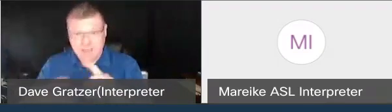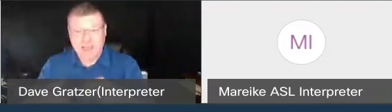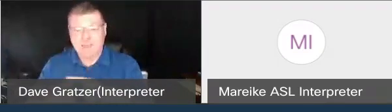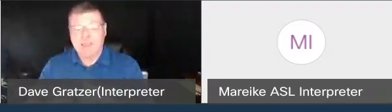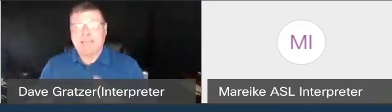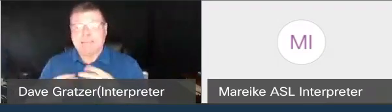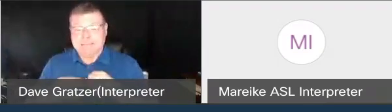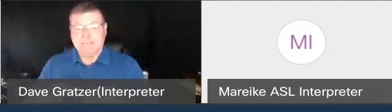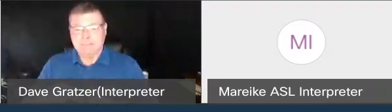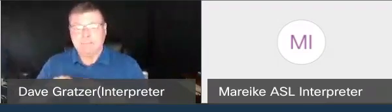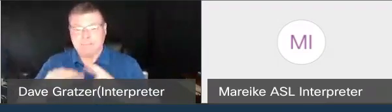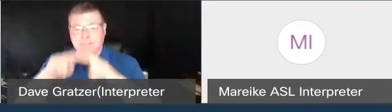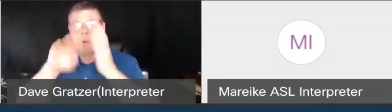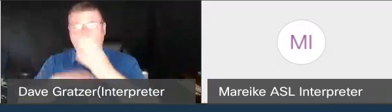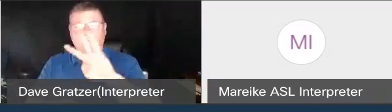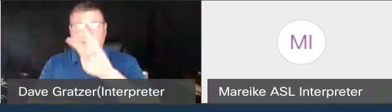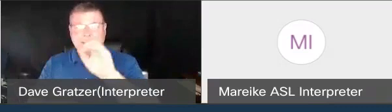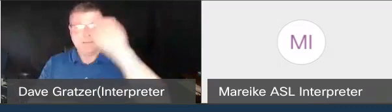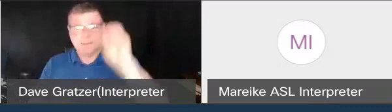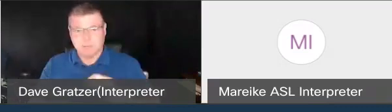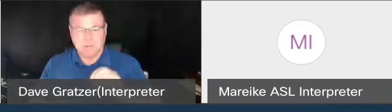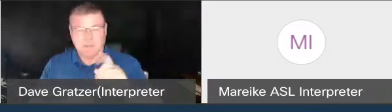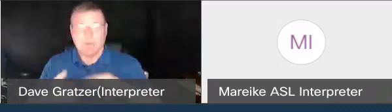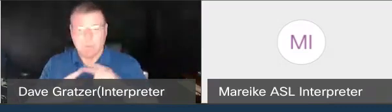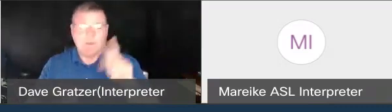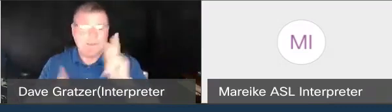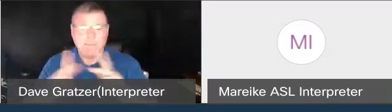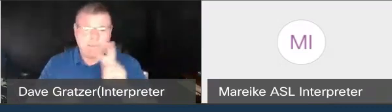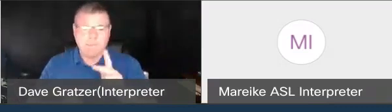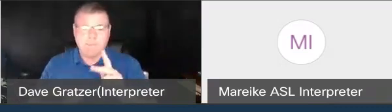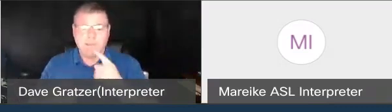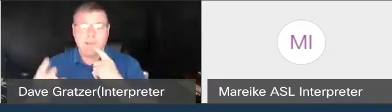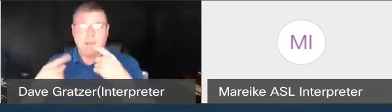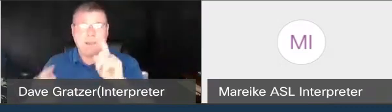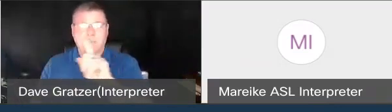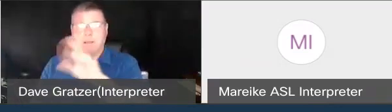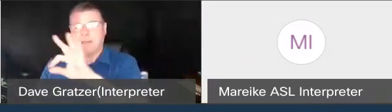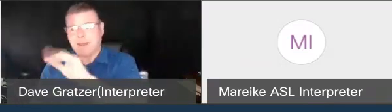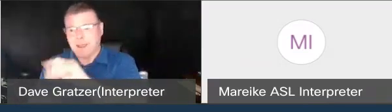goes up over 60% when individuals have a-- accomplished 90 to 120 days in jail.